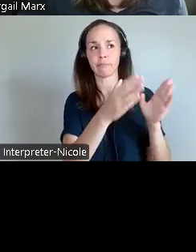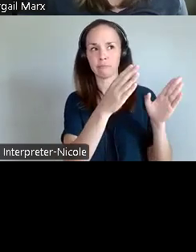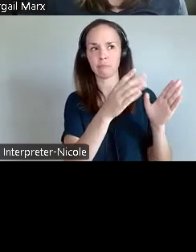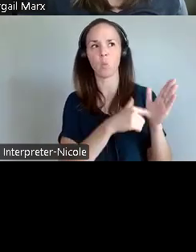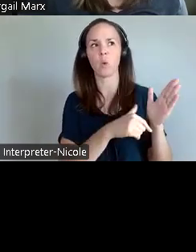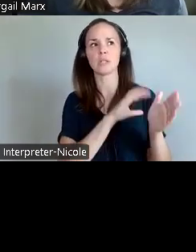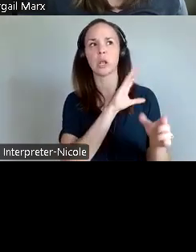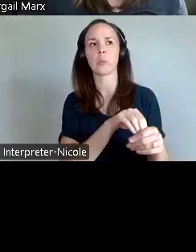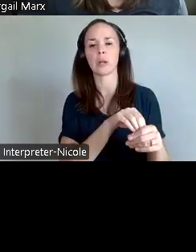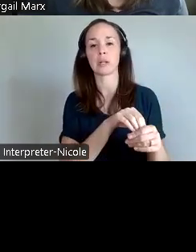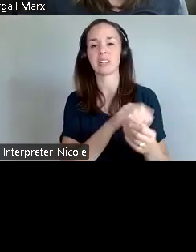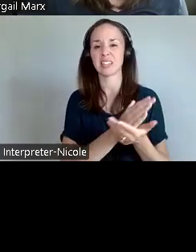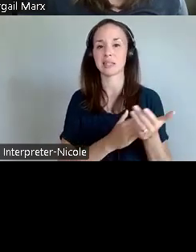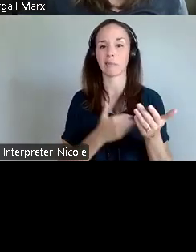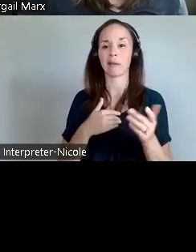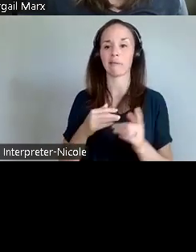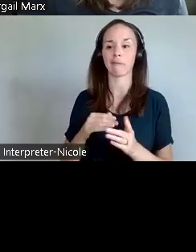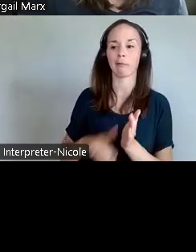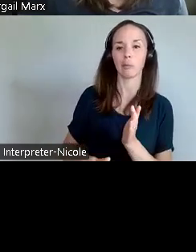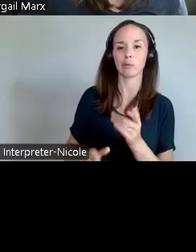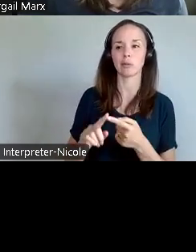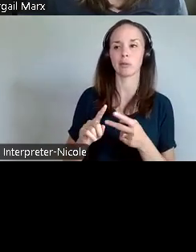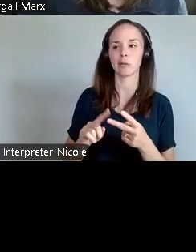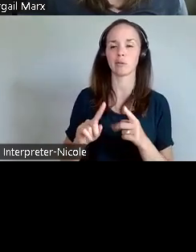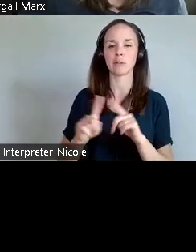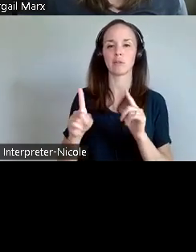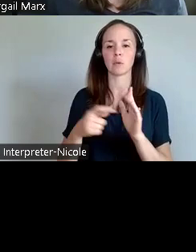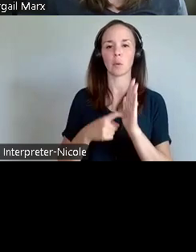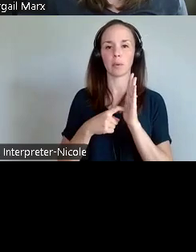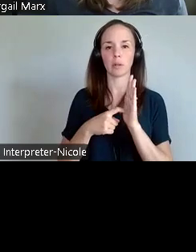of them have exclusions or some of them have different requirements for how long the rental